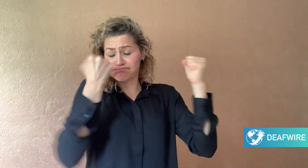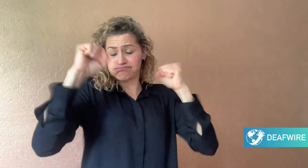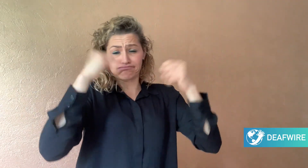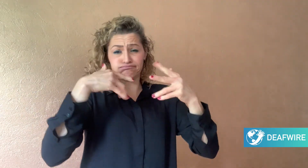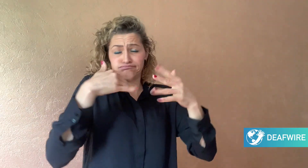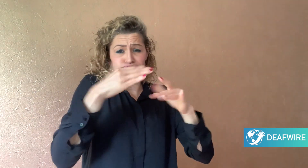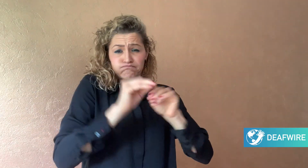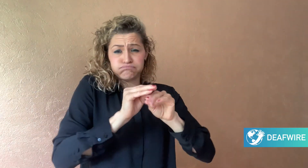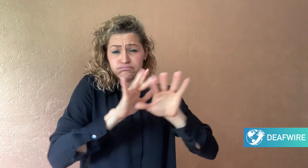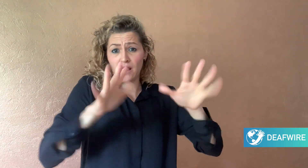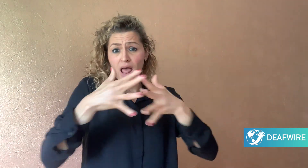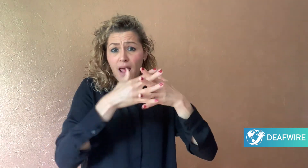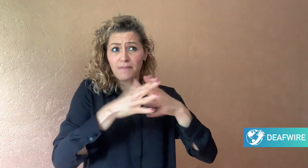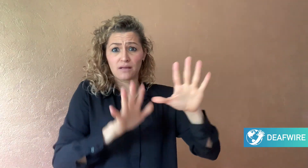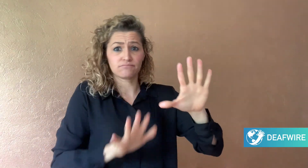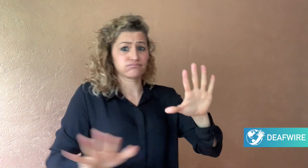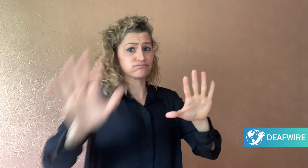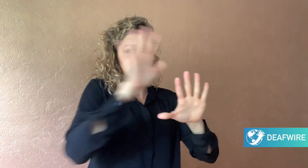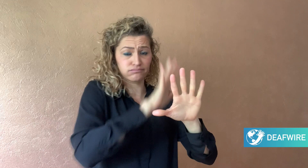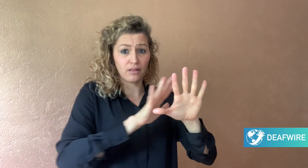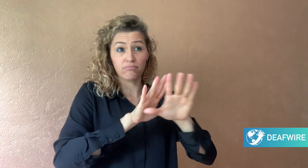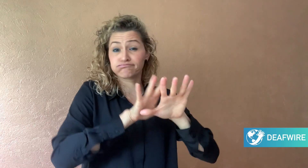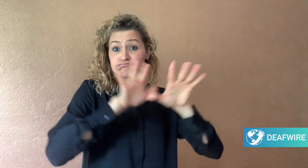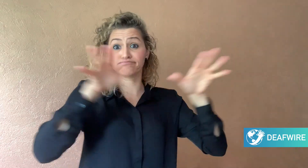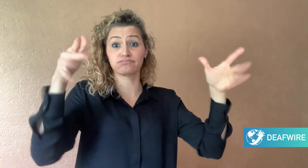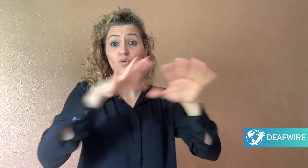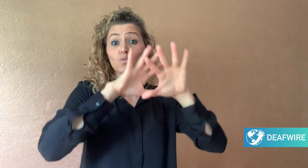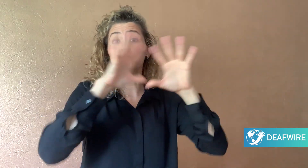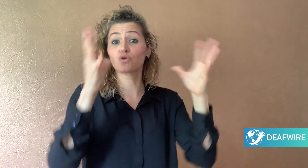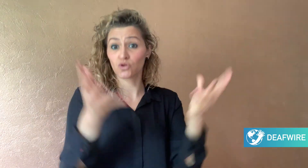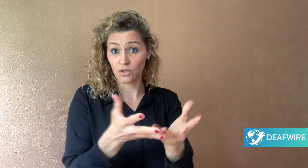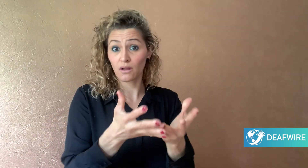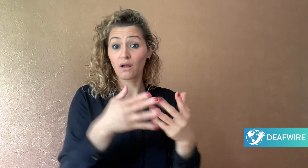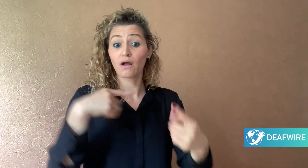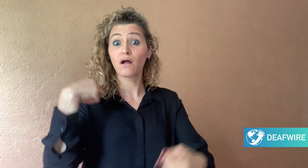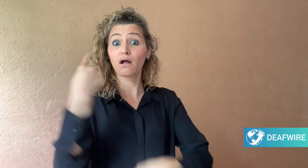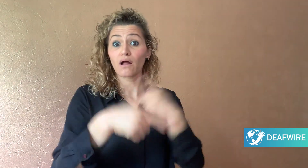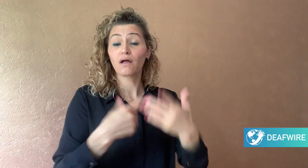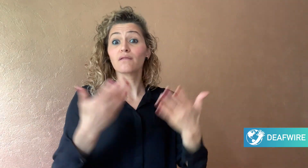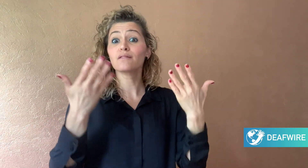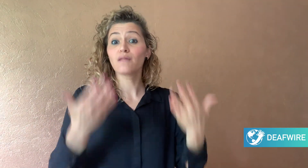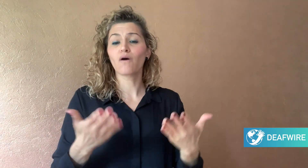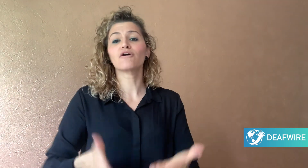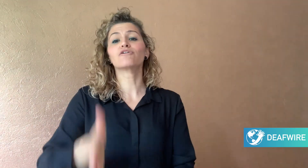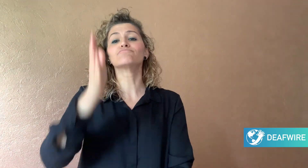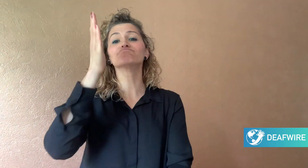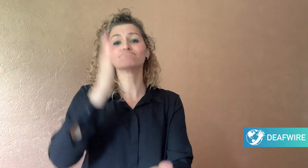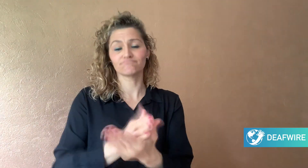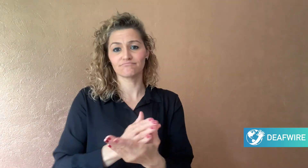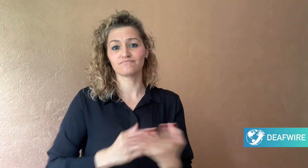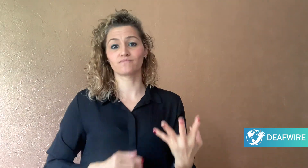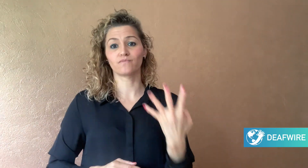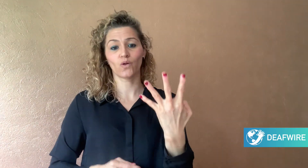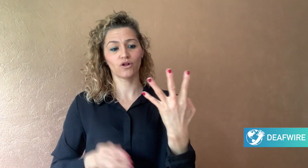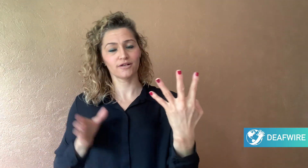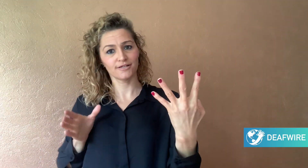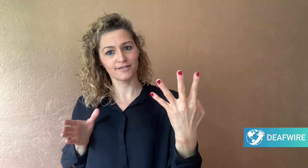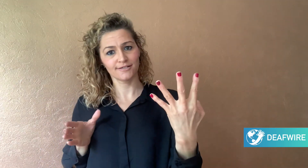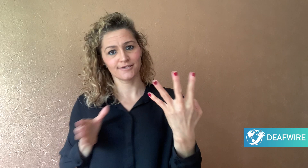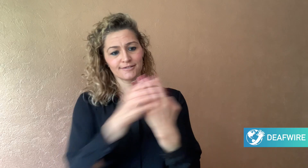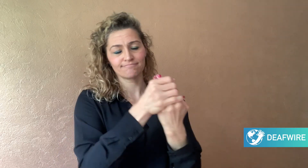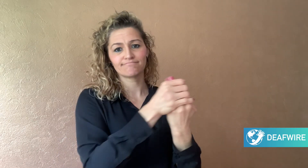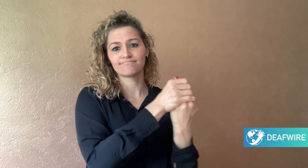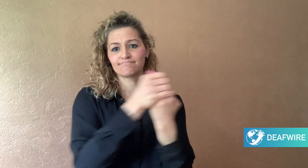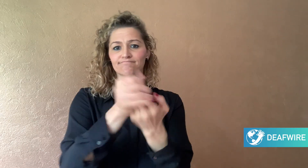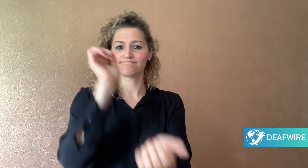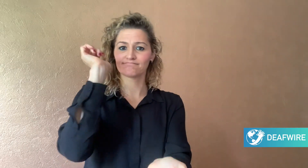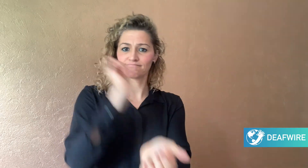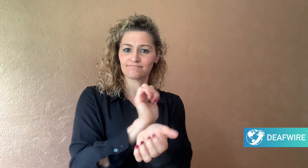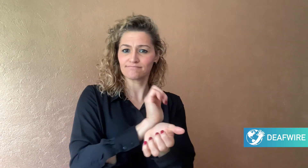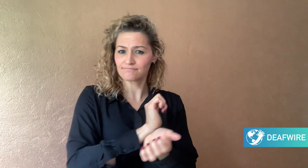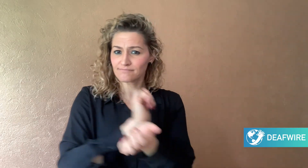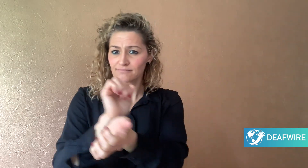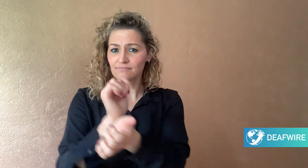officers did not face any consequences. Since then,